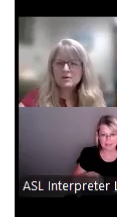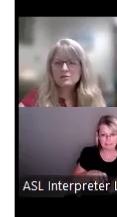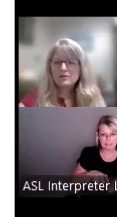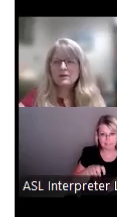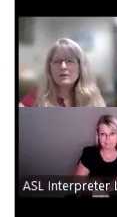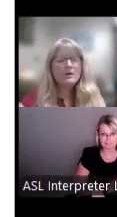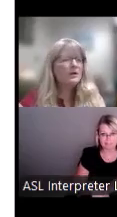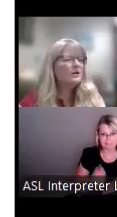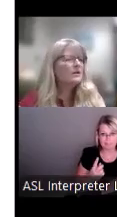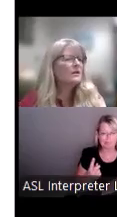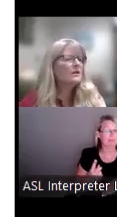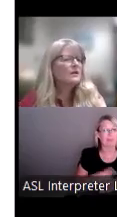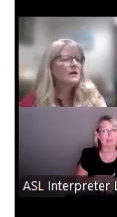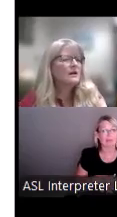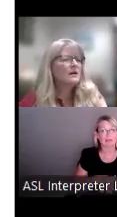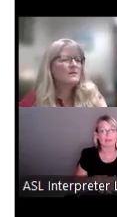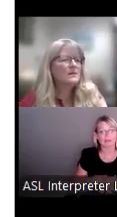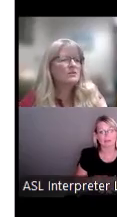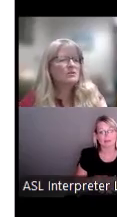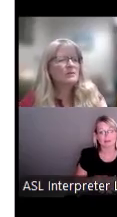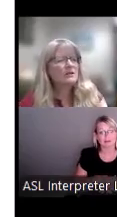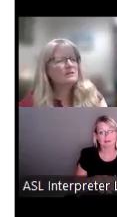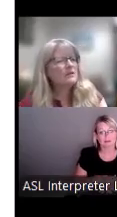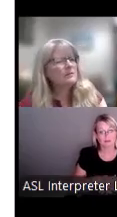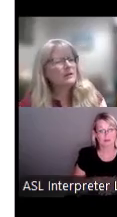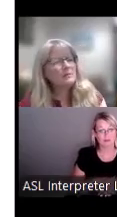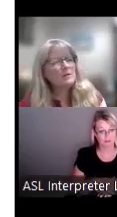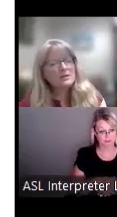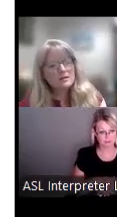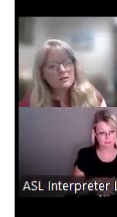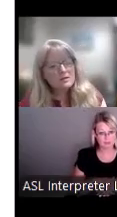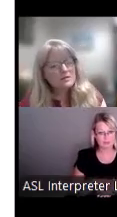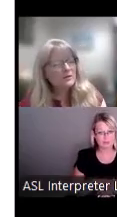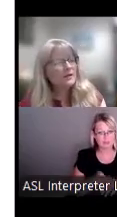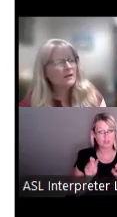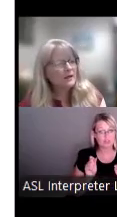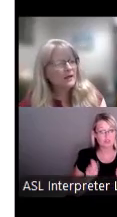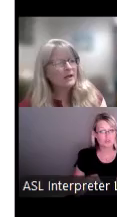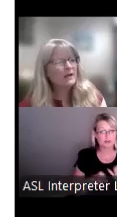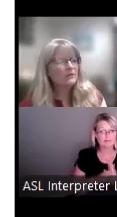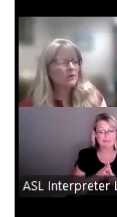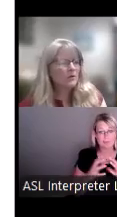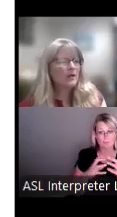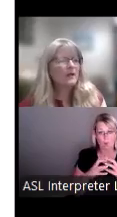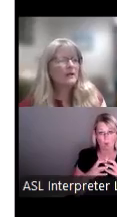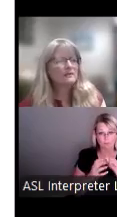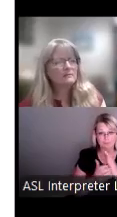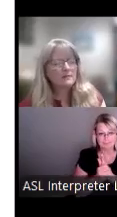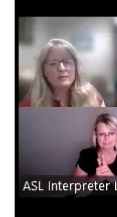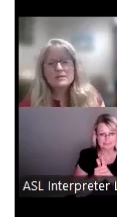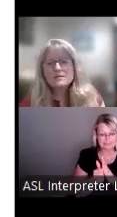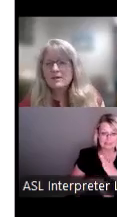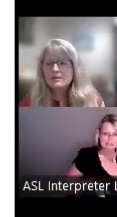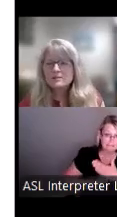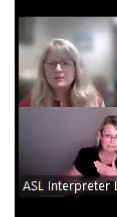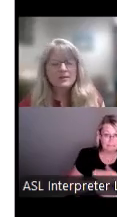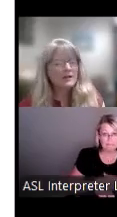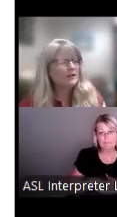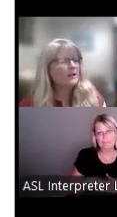structure at the park, they should be developing ball skills for kicking and throwing, and maybe starting to learn how to